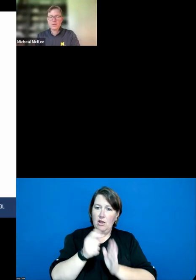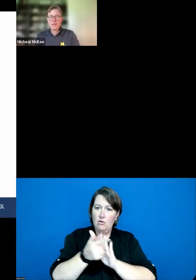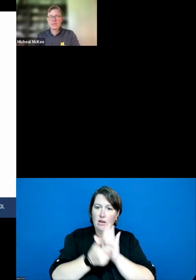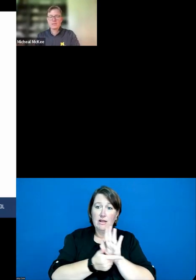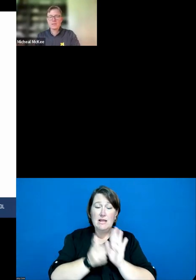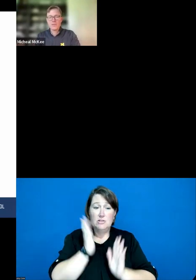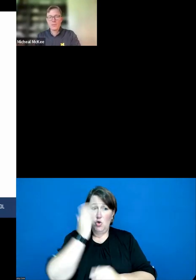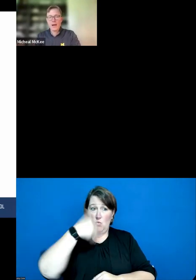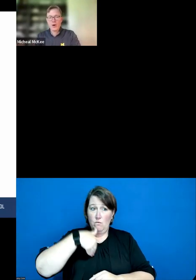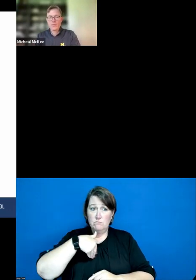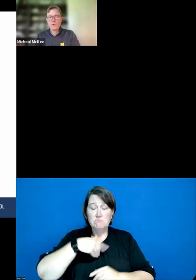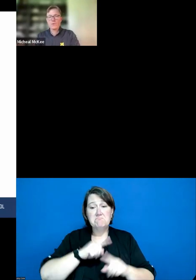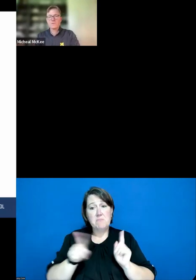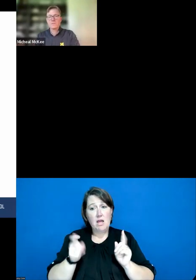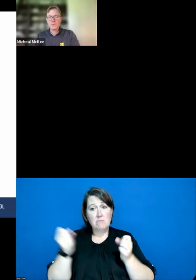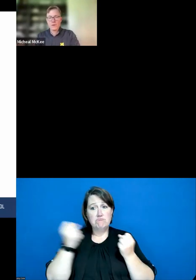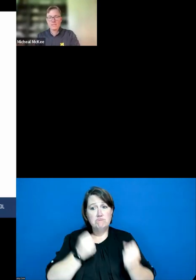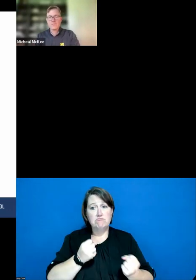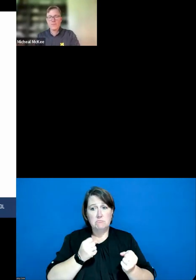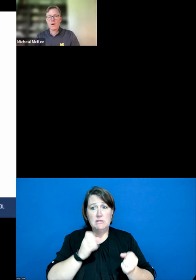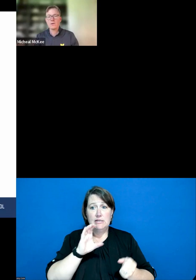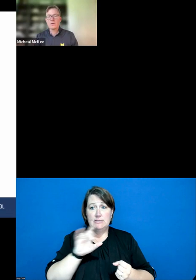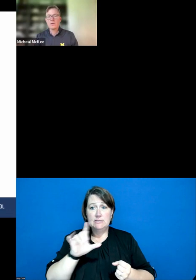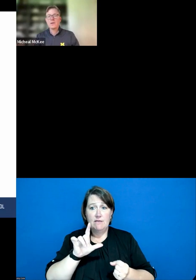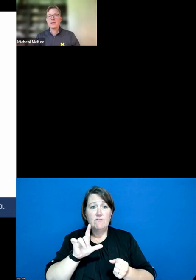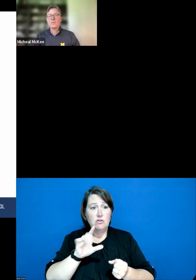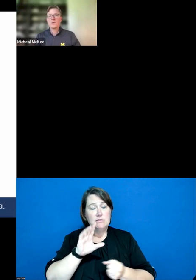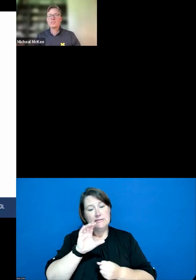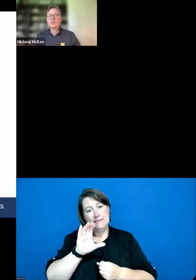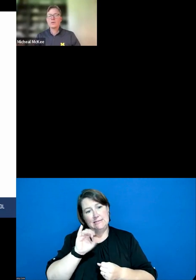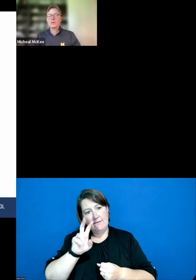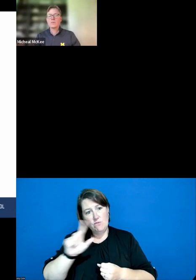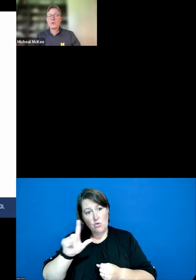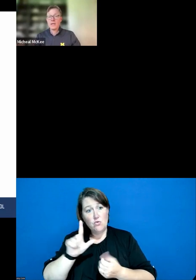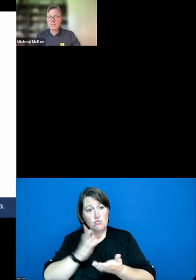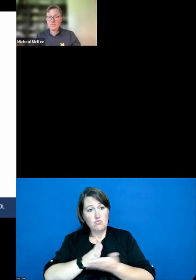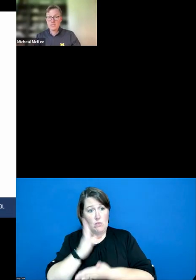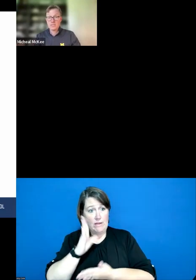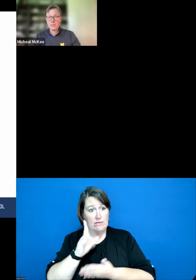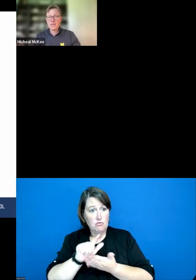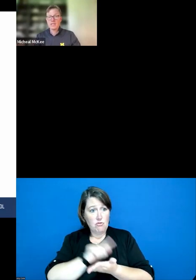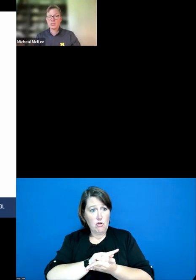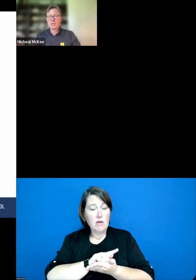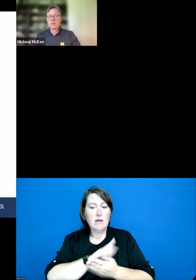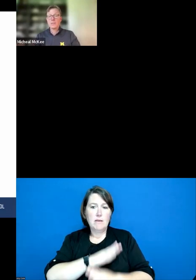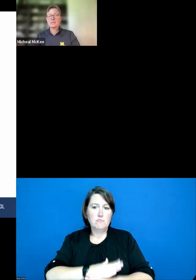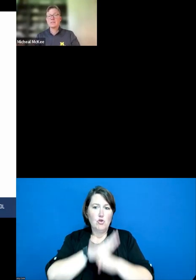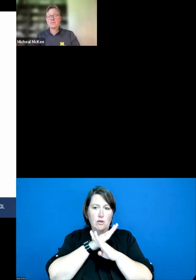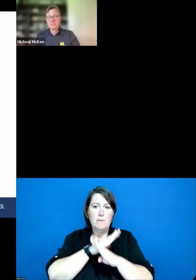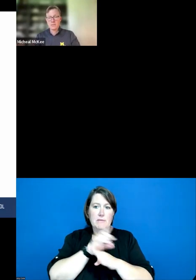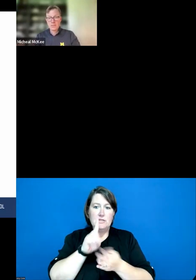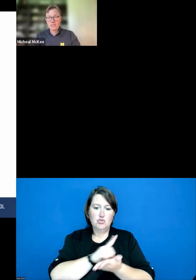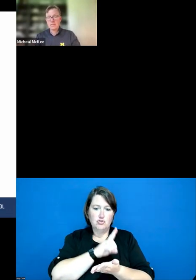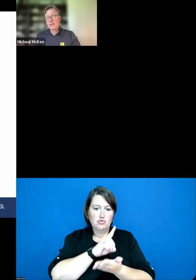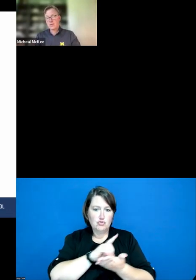but is another powerful civil rights law in which prohibits discrimination on the basis of disability that